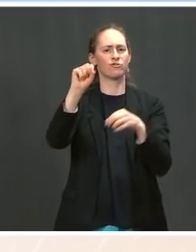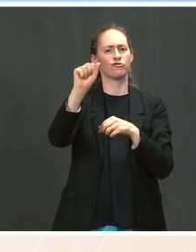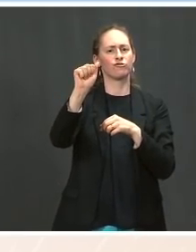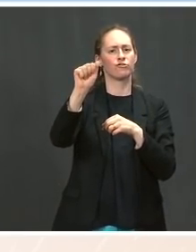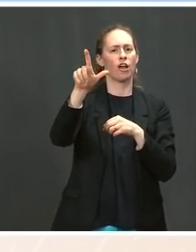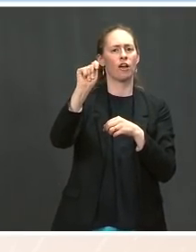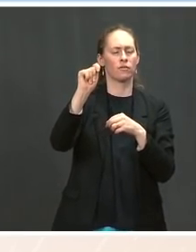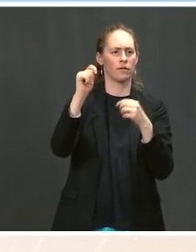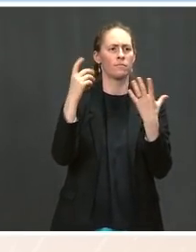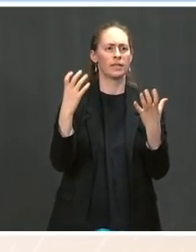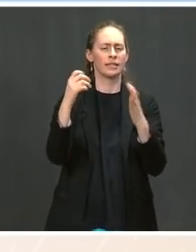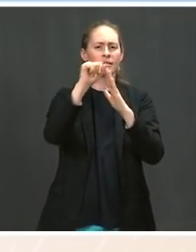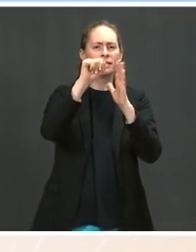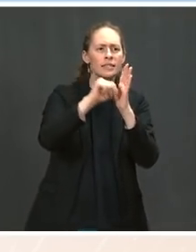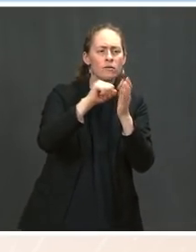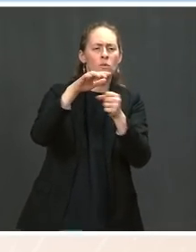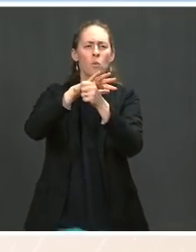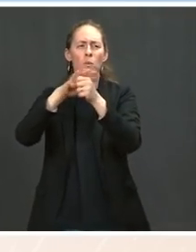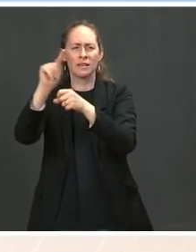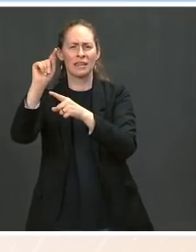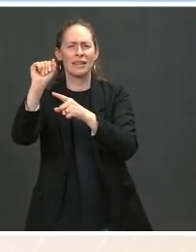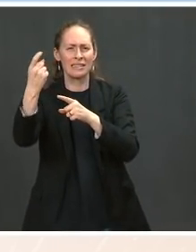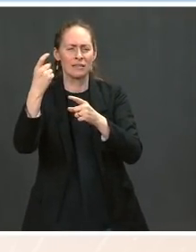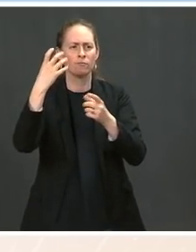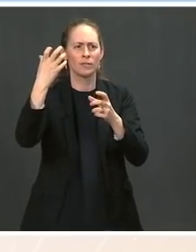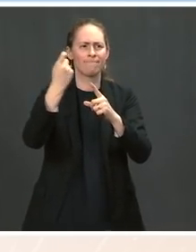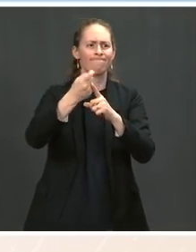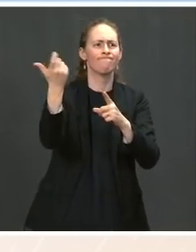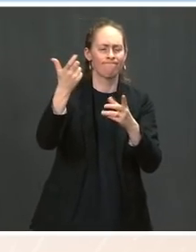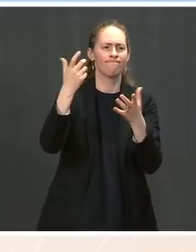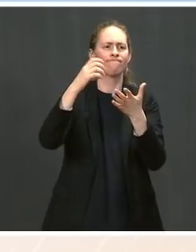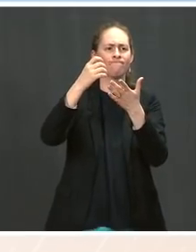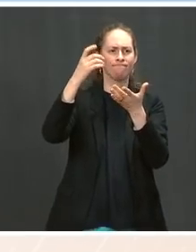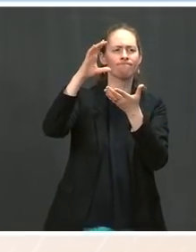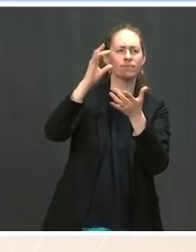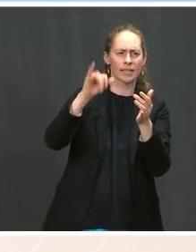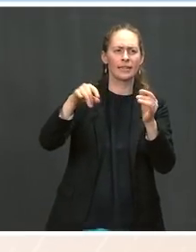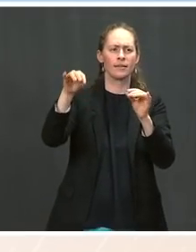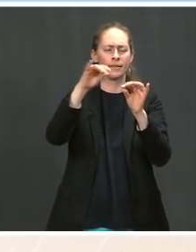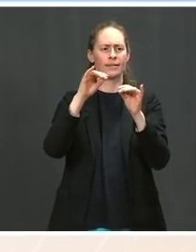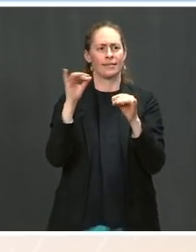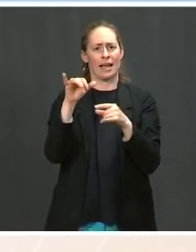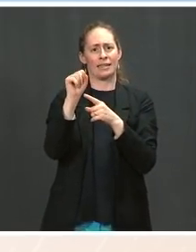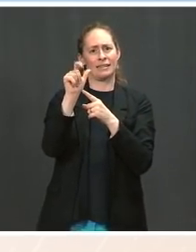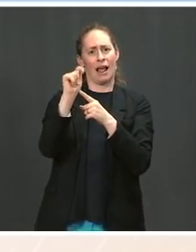on how to pay for a package on -- as you know, the SALT deduction would not be a revenue raiser,